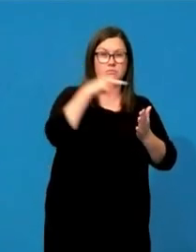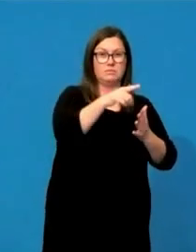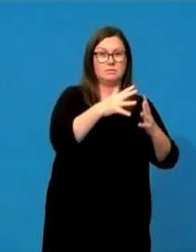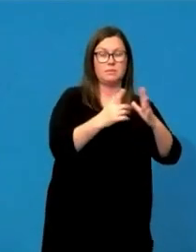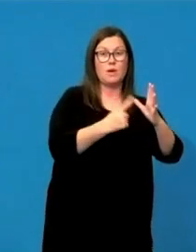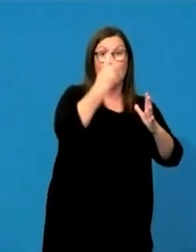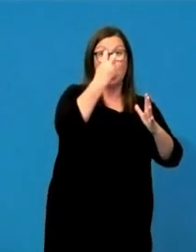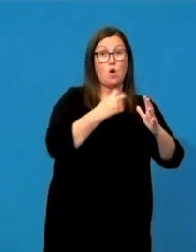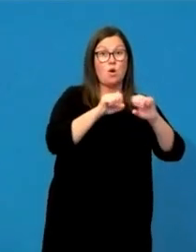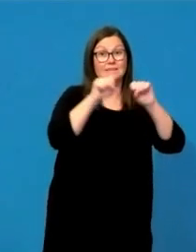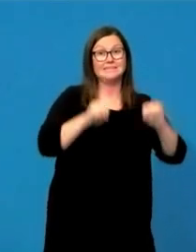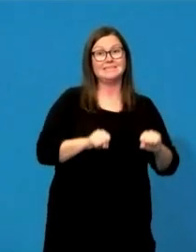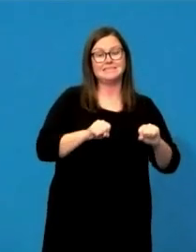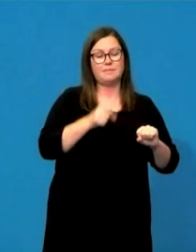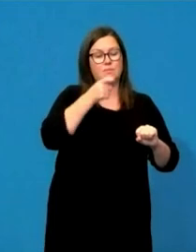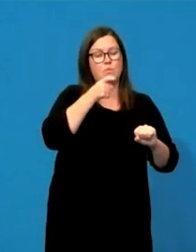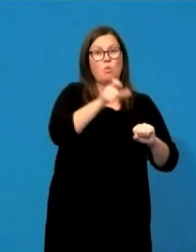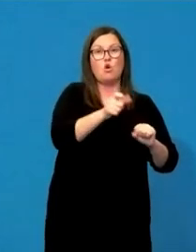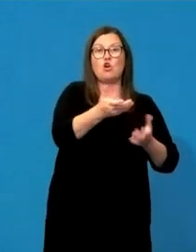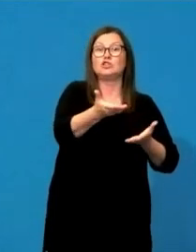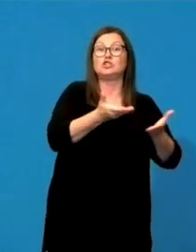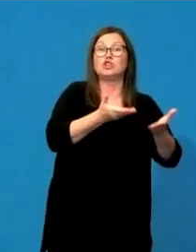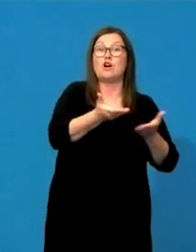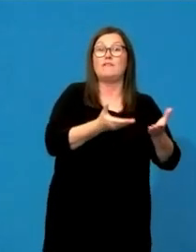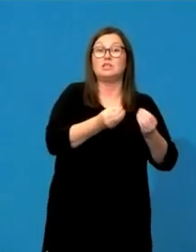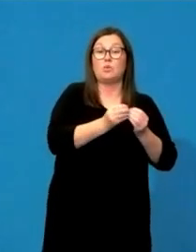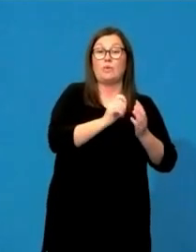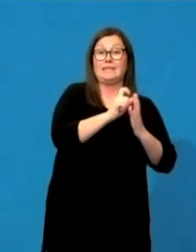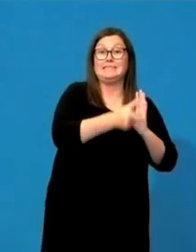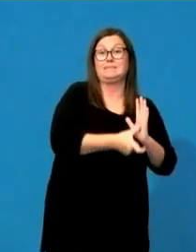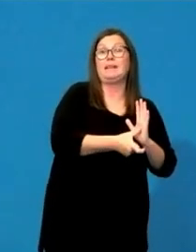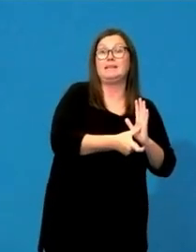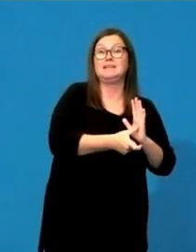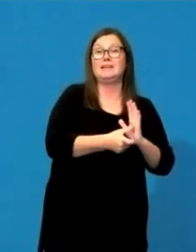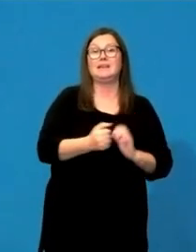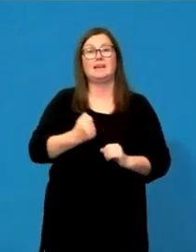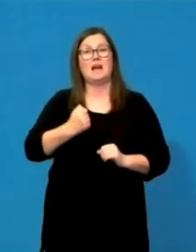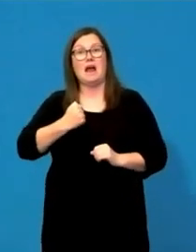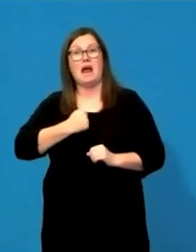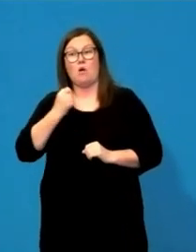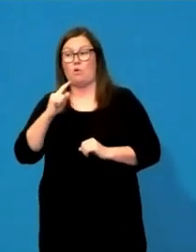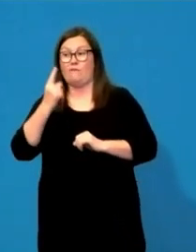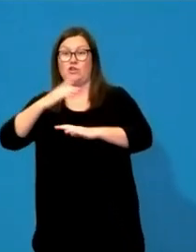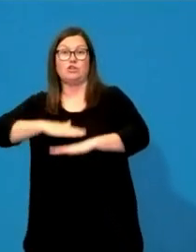to disability, our countrymen and women understood what that organisation was meant